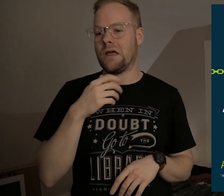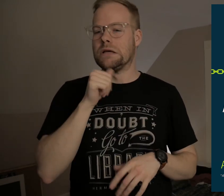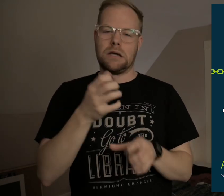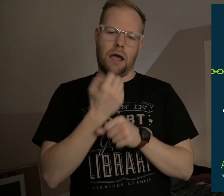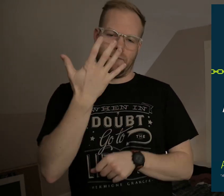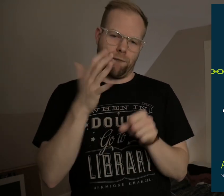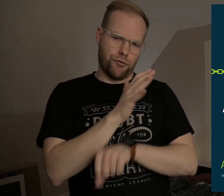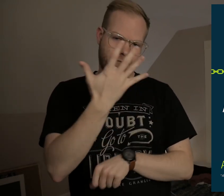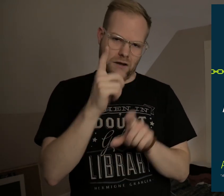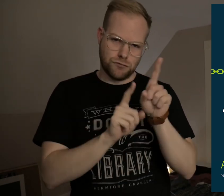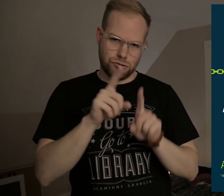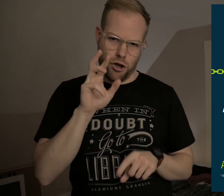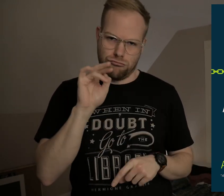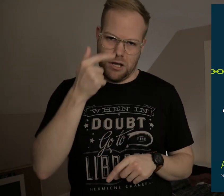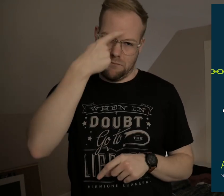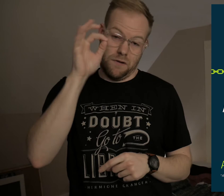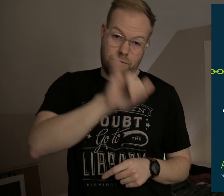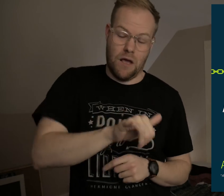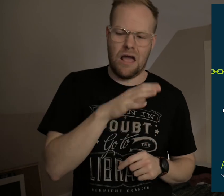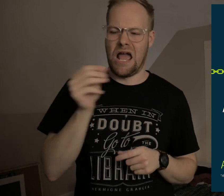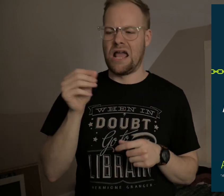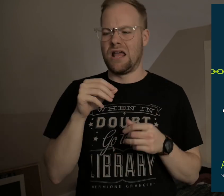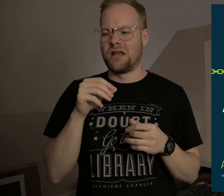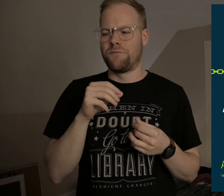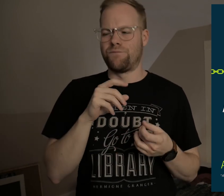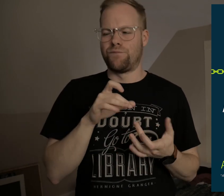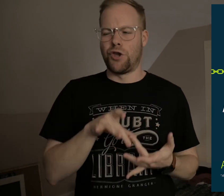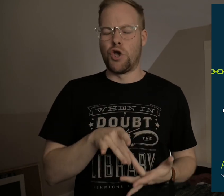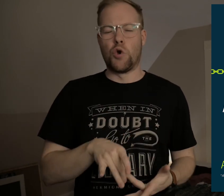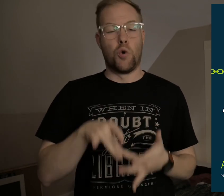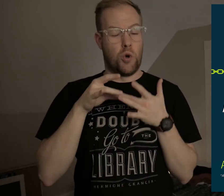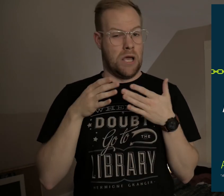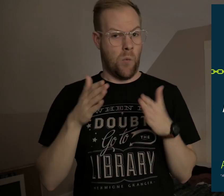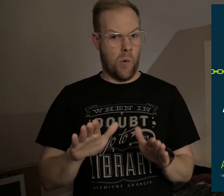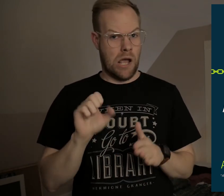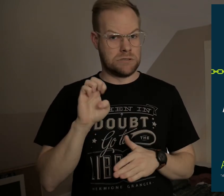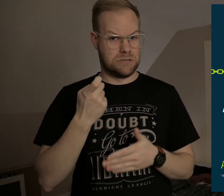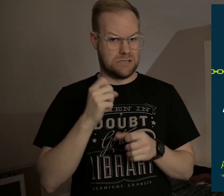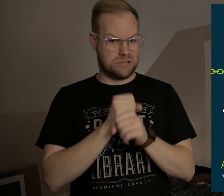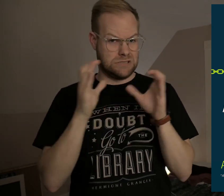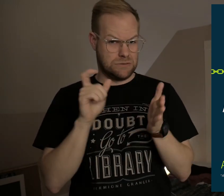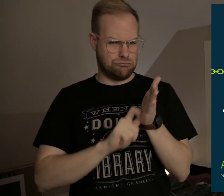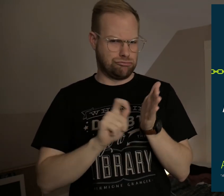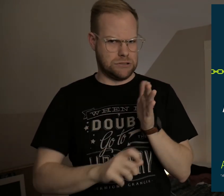It didn’t get a full five star rating because of that part and for the…unique way the sex scenes were written.